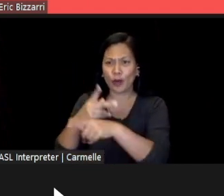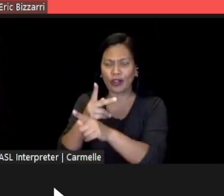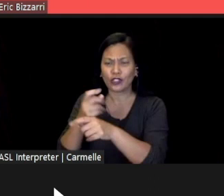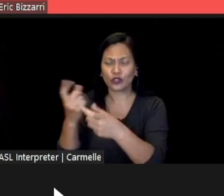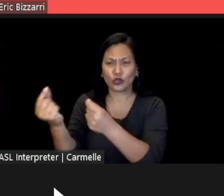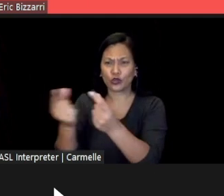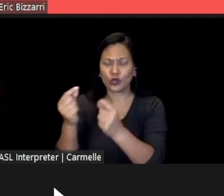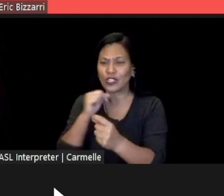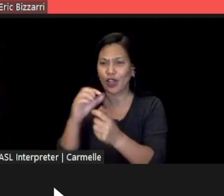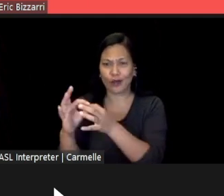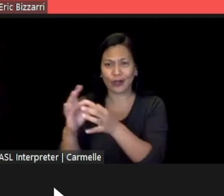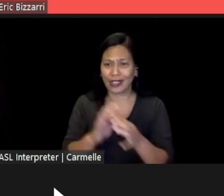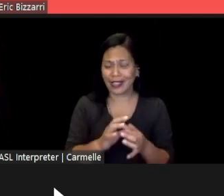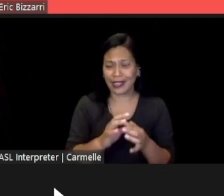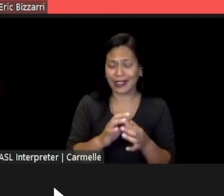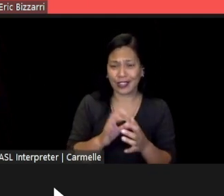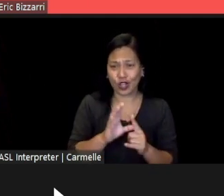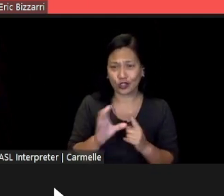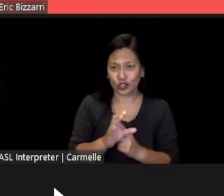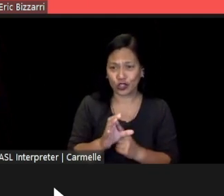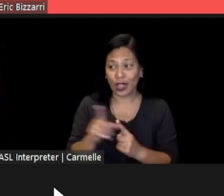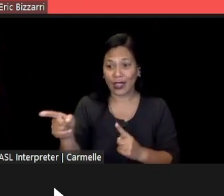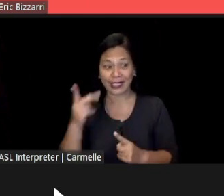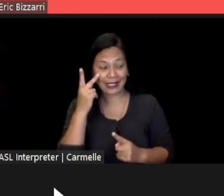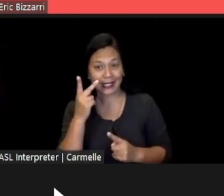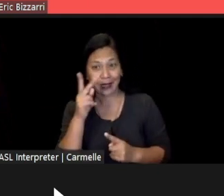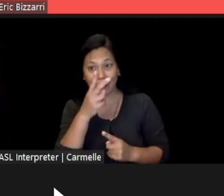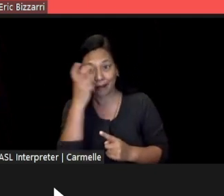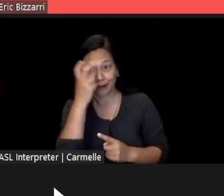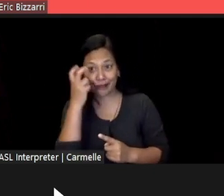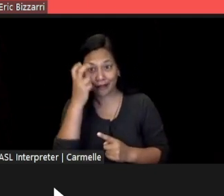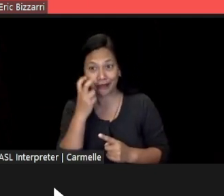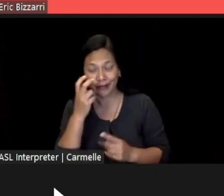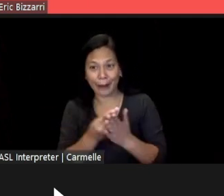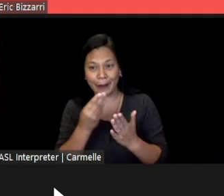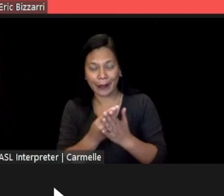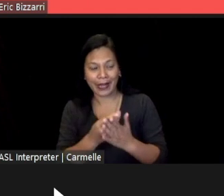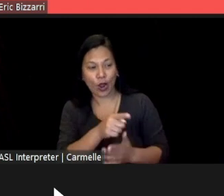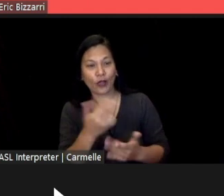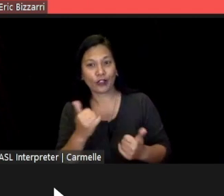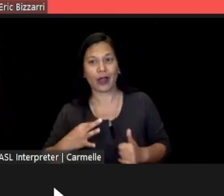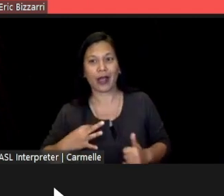they see the CMF, they see the CMF has money and try and wedge their non-cultural project into our program.